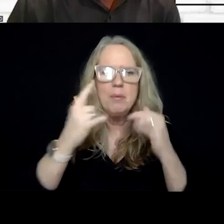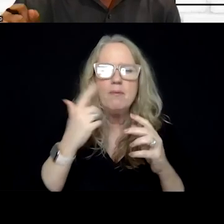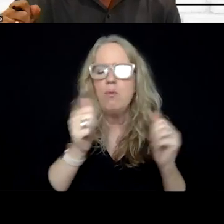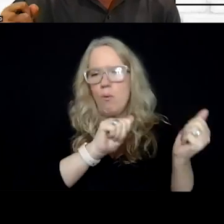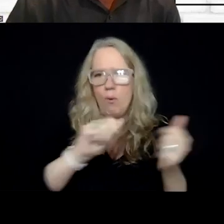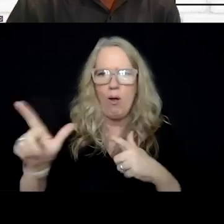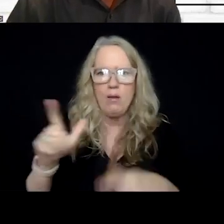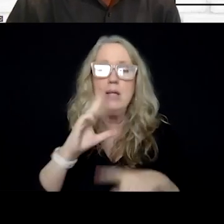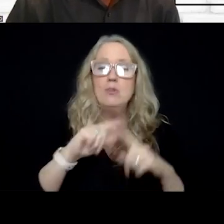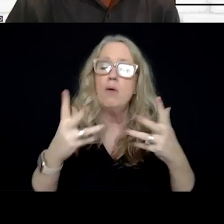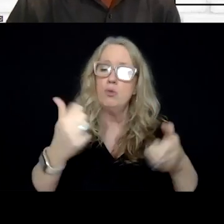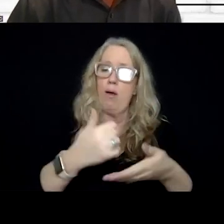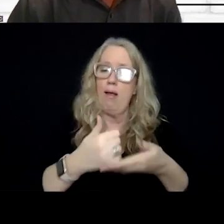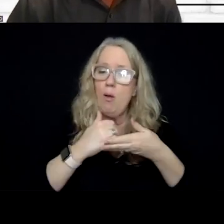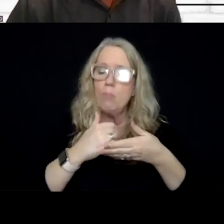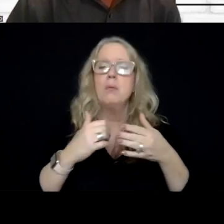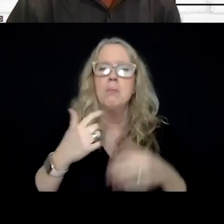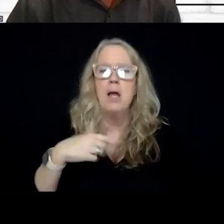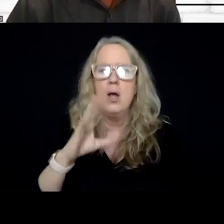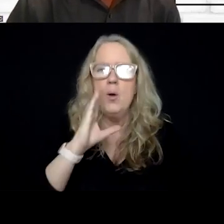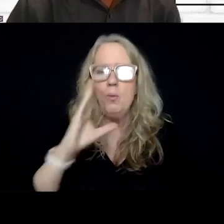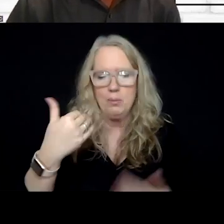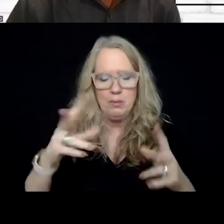IF YOU CAN HELP US OUT WITH THAT, IT WOULD BE IMMENSELY HELPFUL.